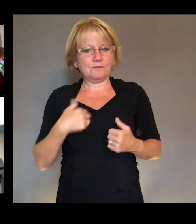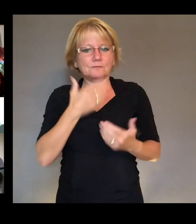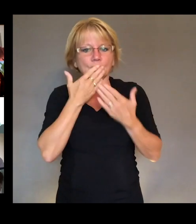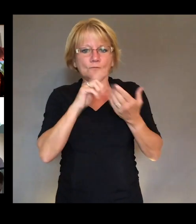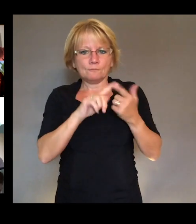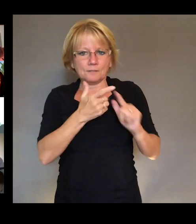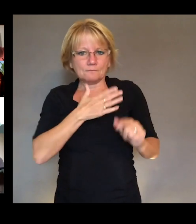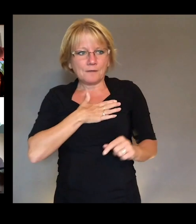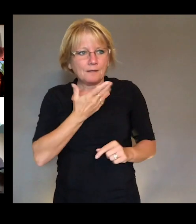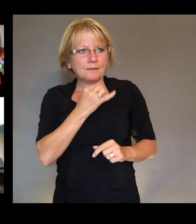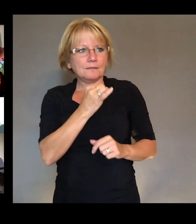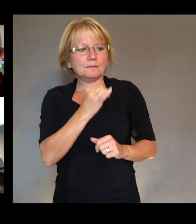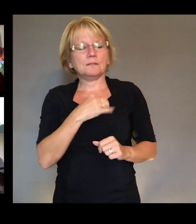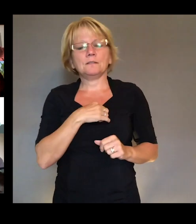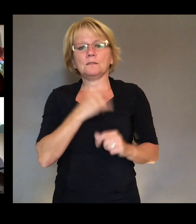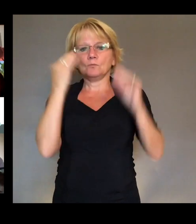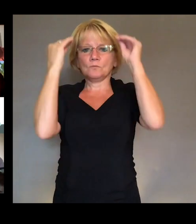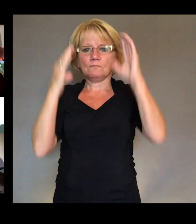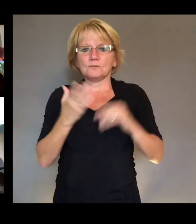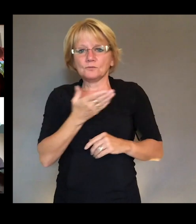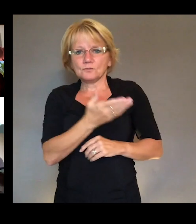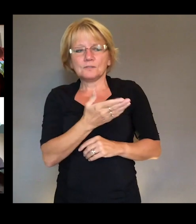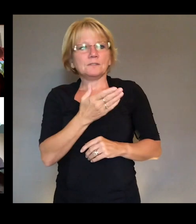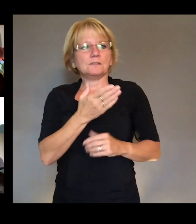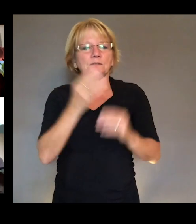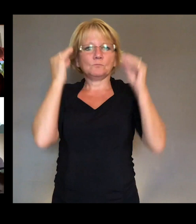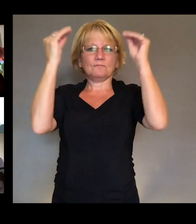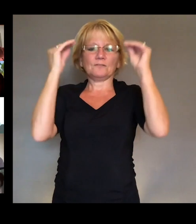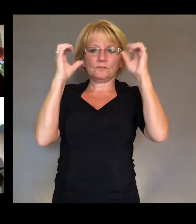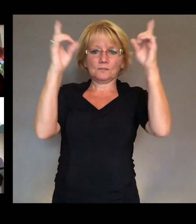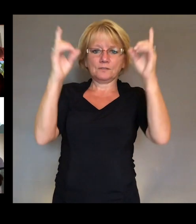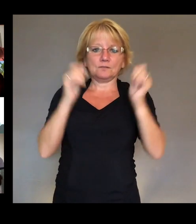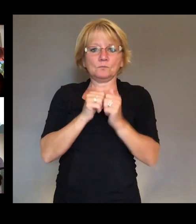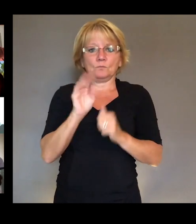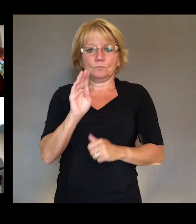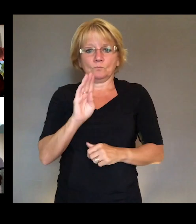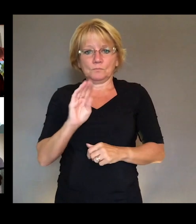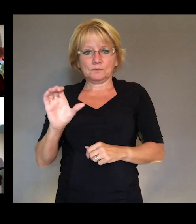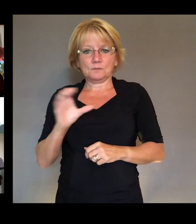He's a good friend of mine as well. Professor Atasay is a professor in education at Bristol Community College